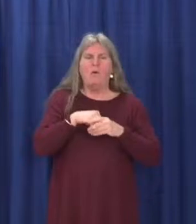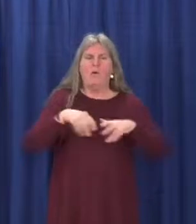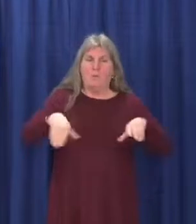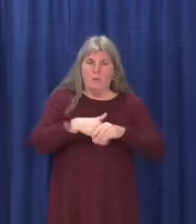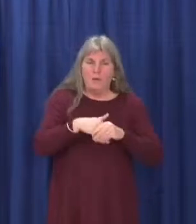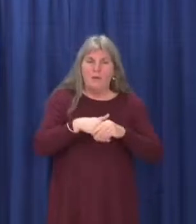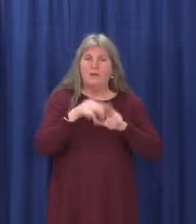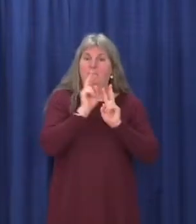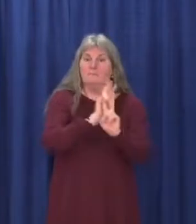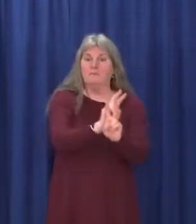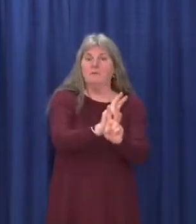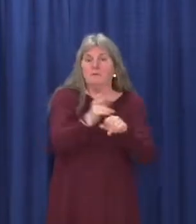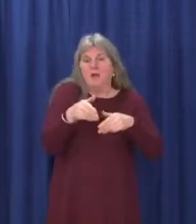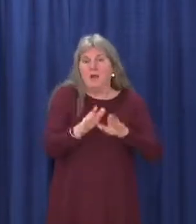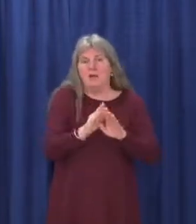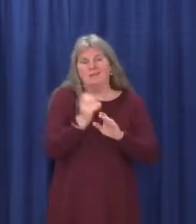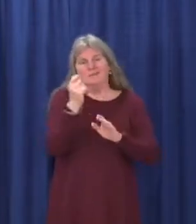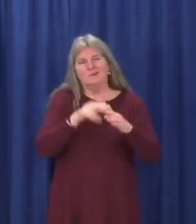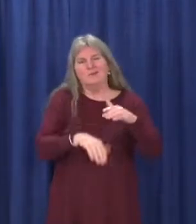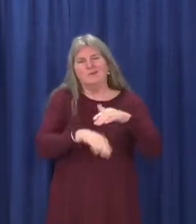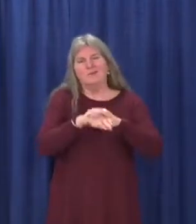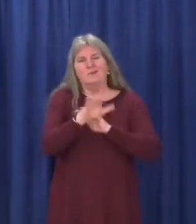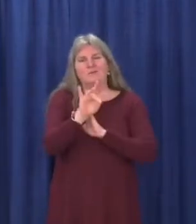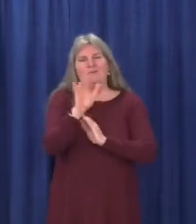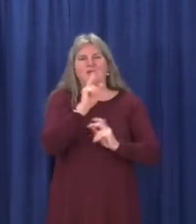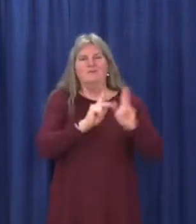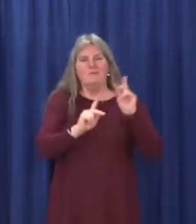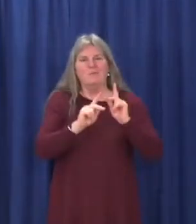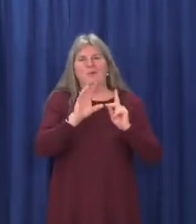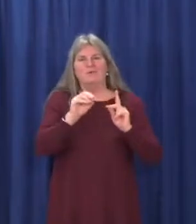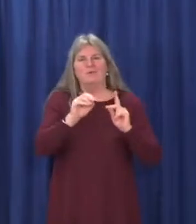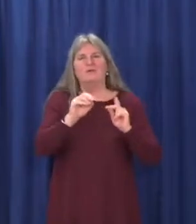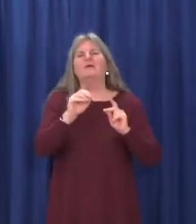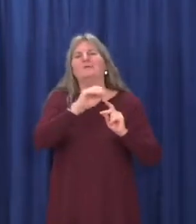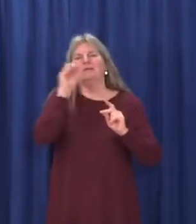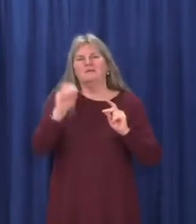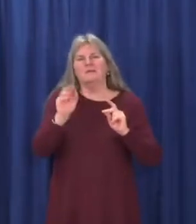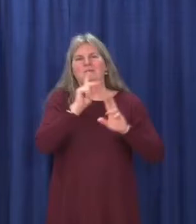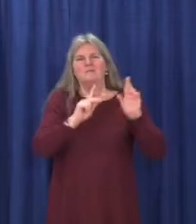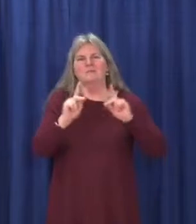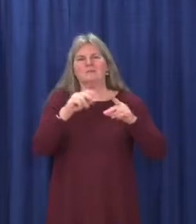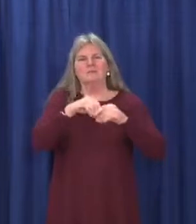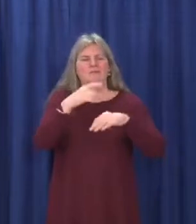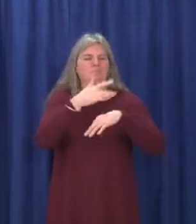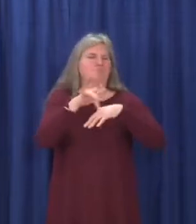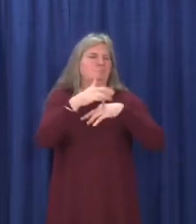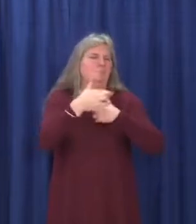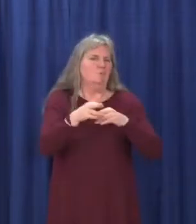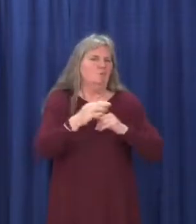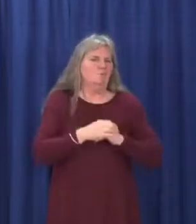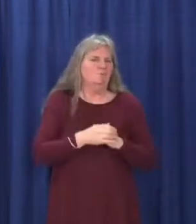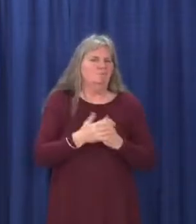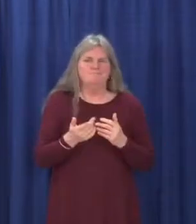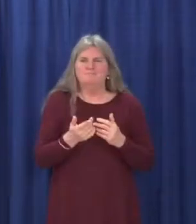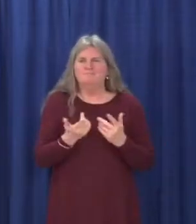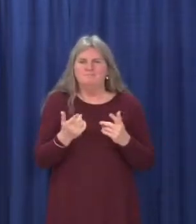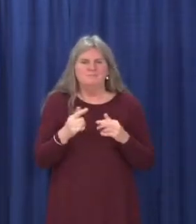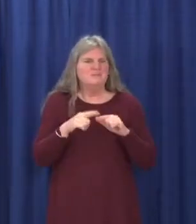allowed with a limit of 25 people or 50% venue capacity, whichever is less. And also,